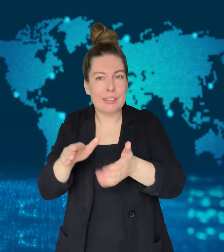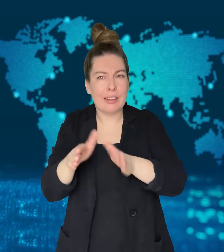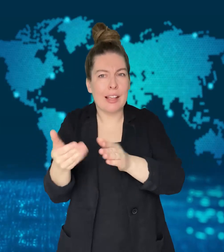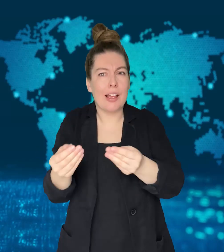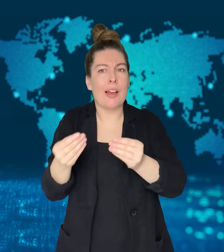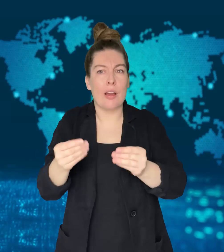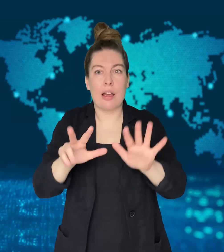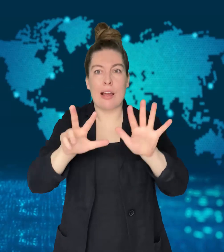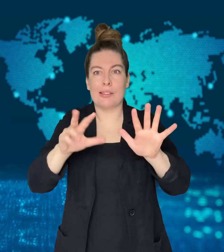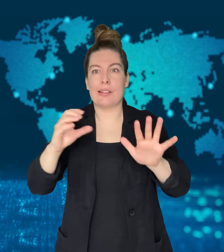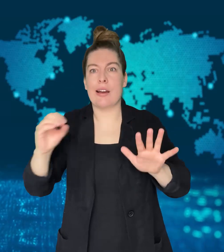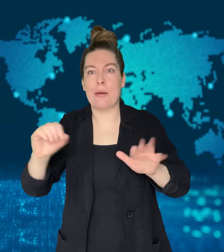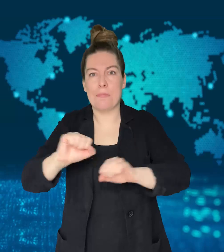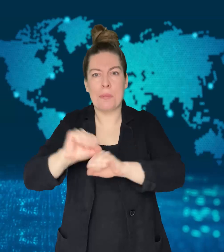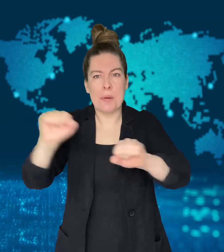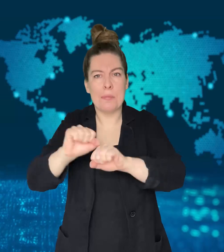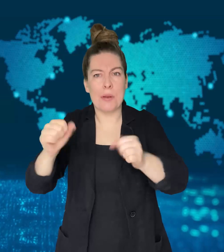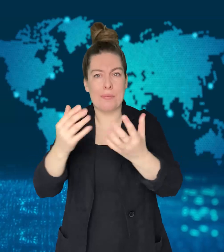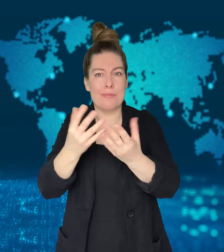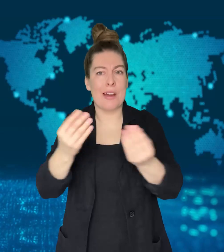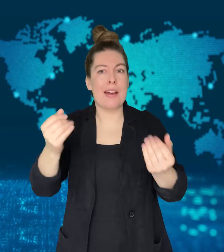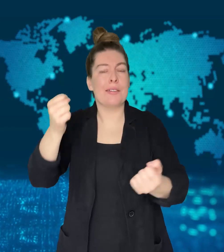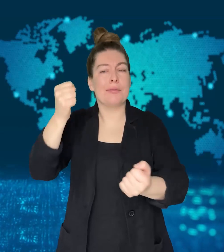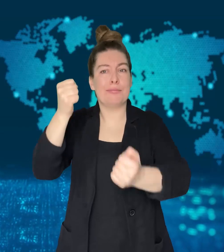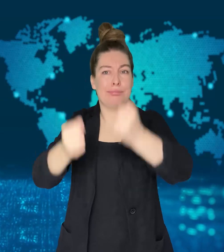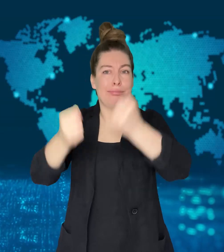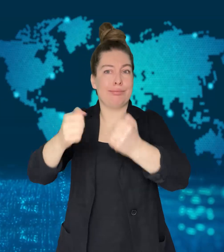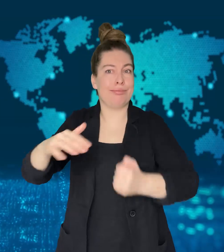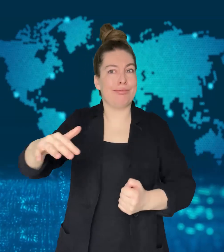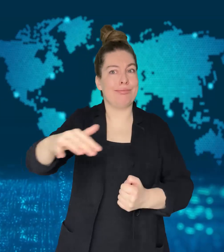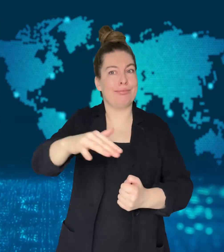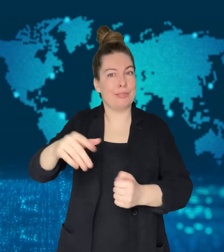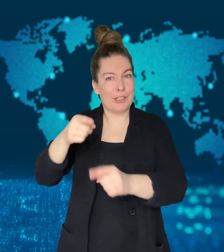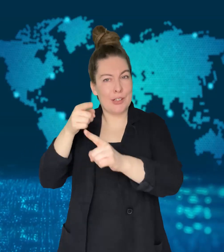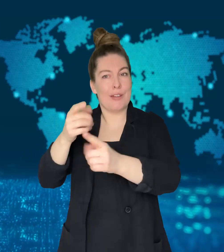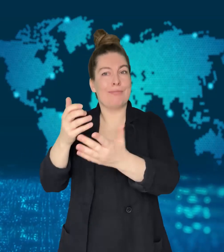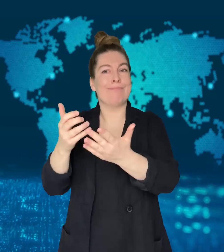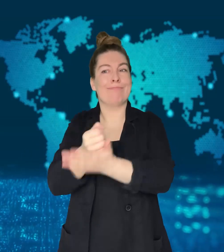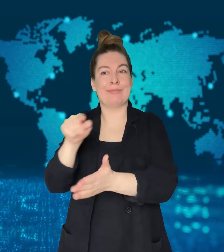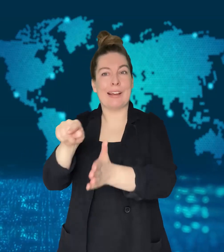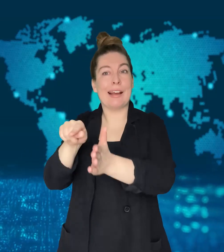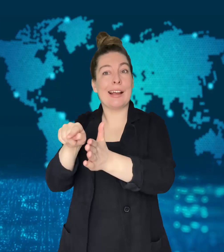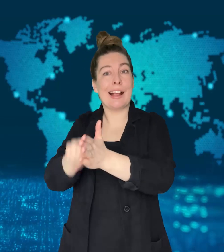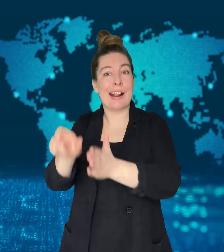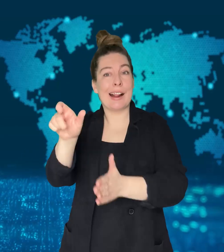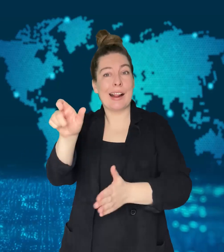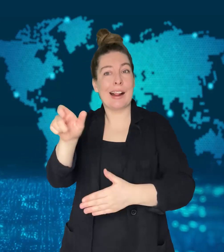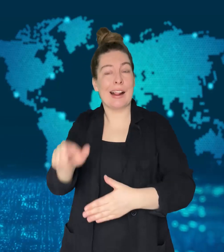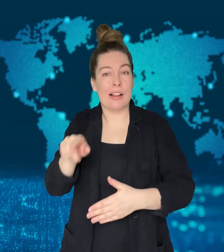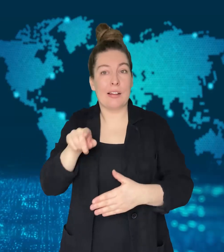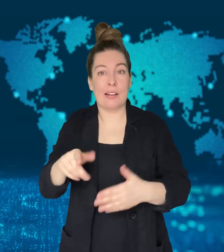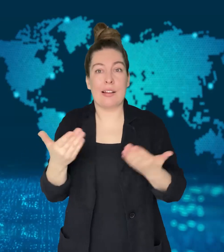the militant group's main operations room. The funeral did not take place until Sunday.